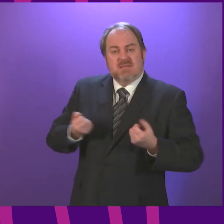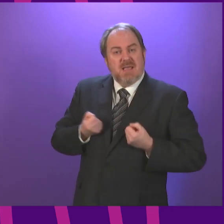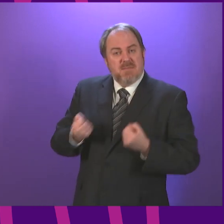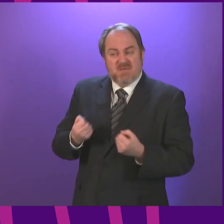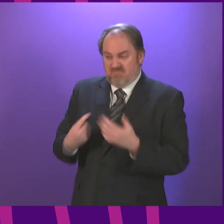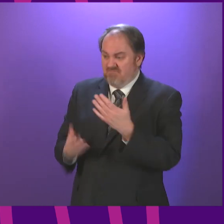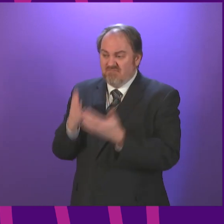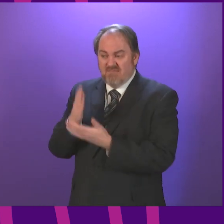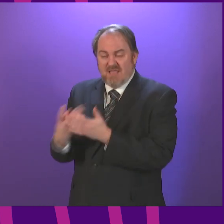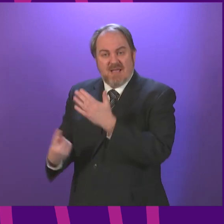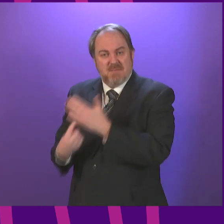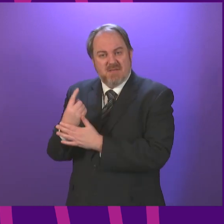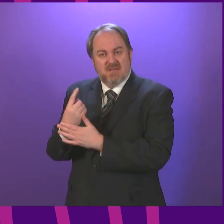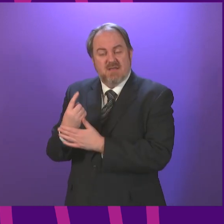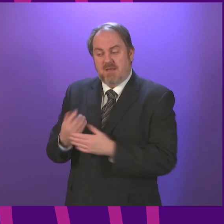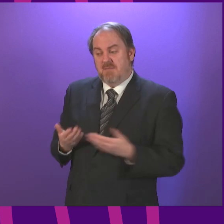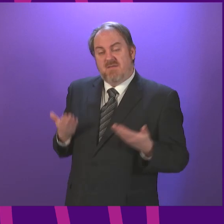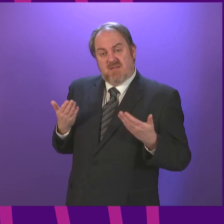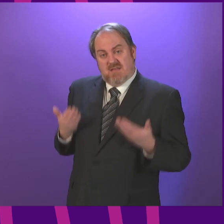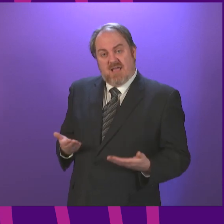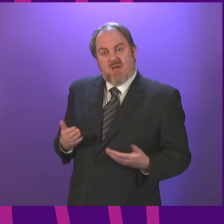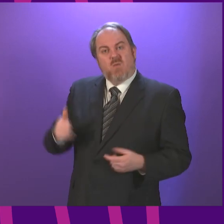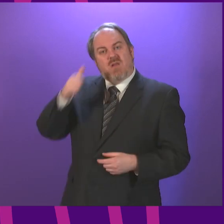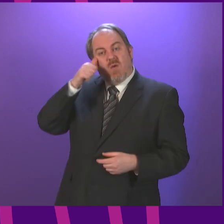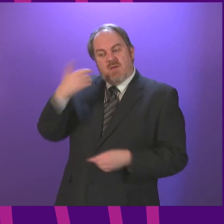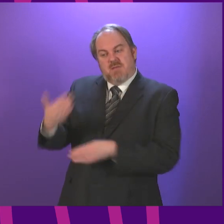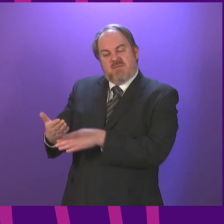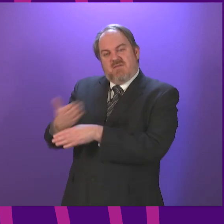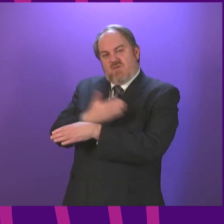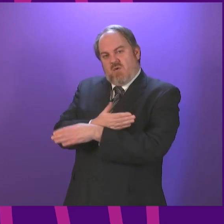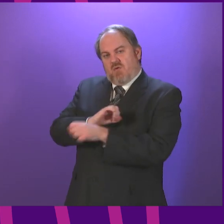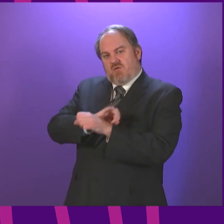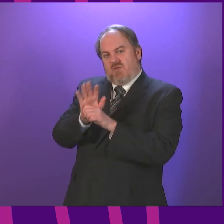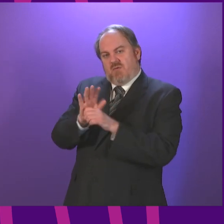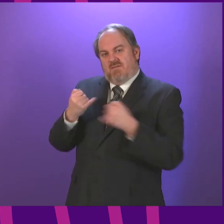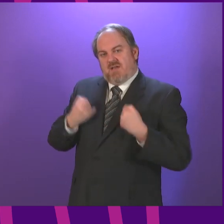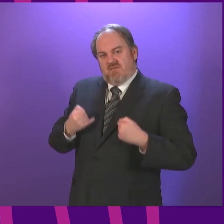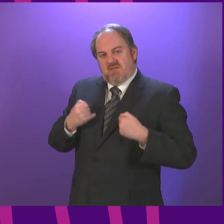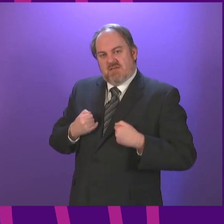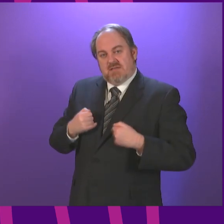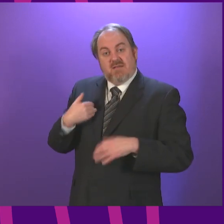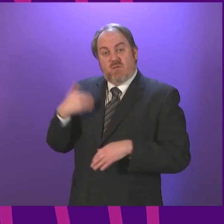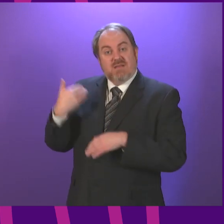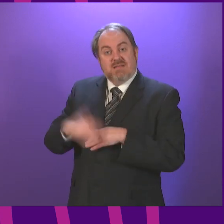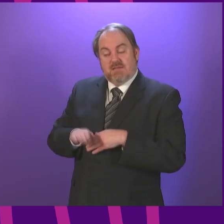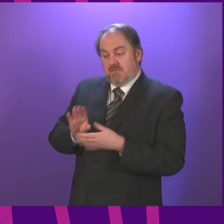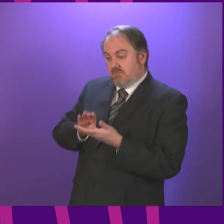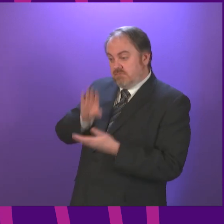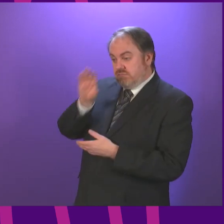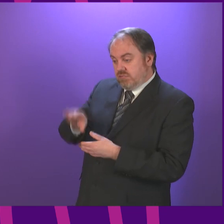At the starting point, which predates Covid, had the Government not worked to try to facilitate